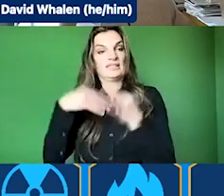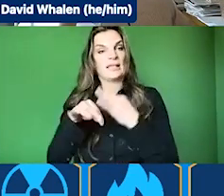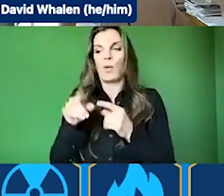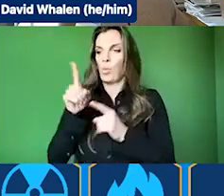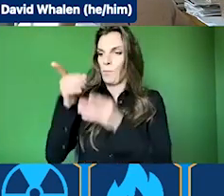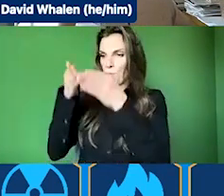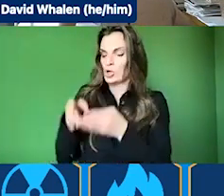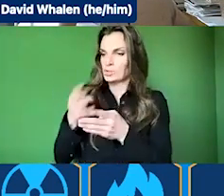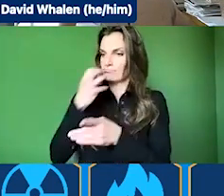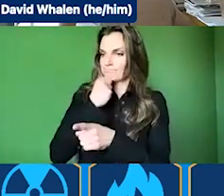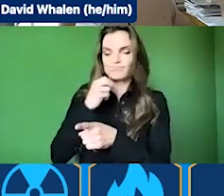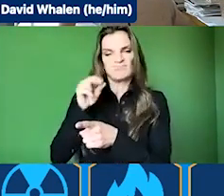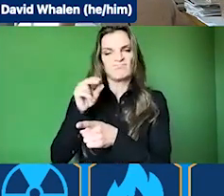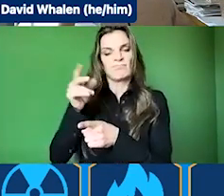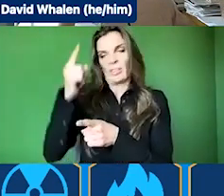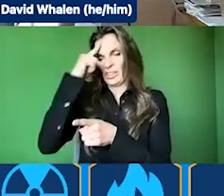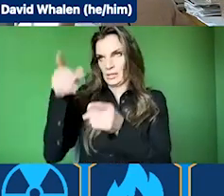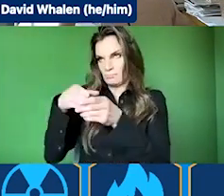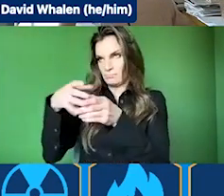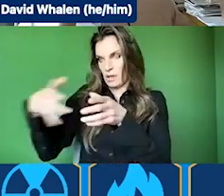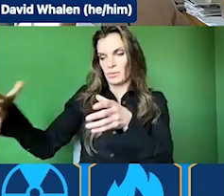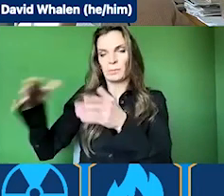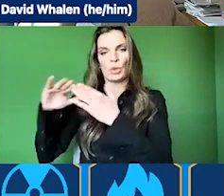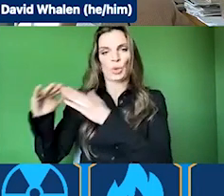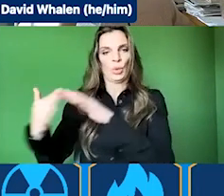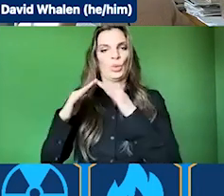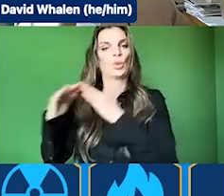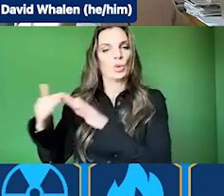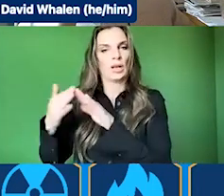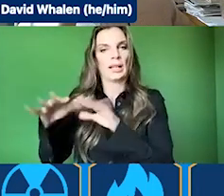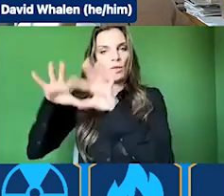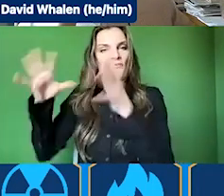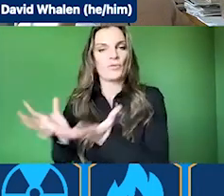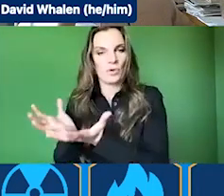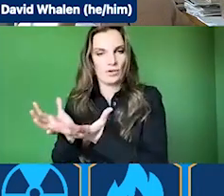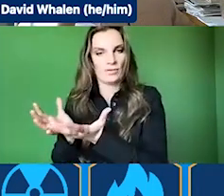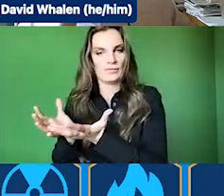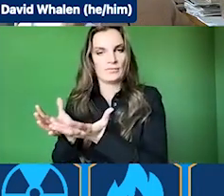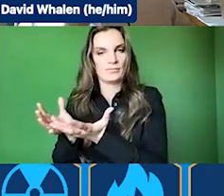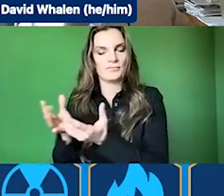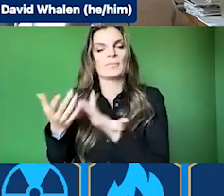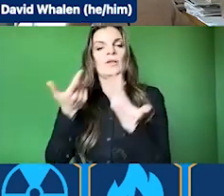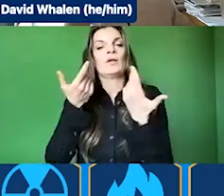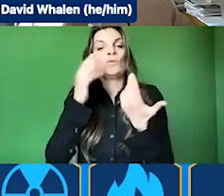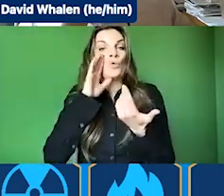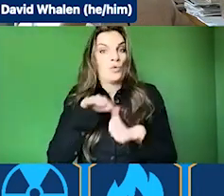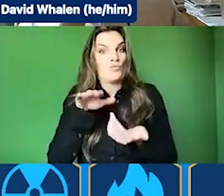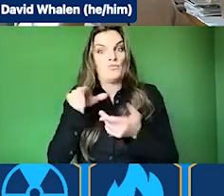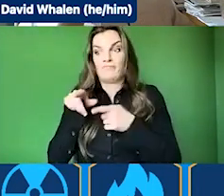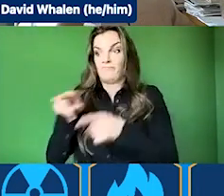more towards promoting public safety, protecting community health and fairly allocating dwindling resources. So the